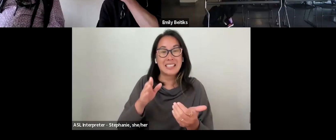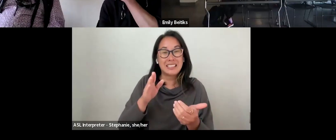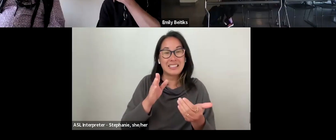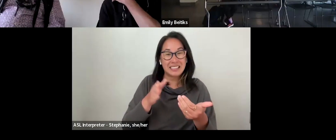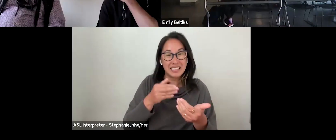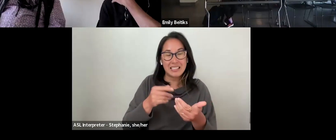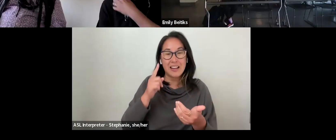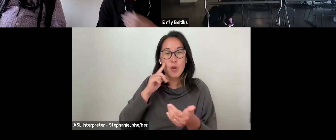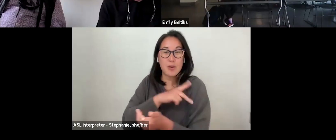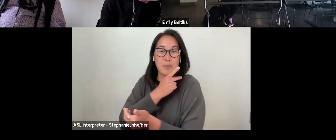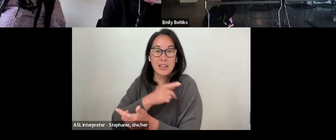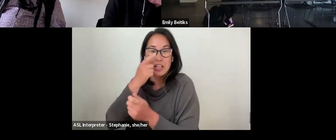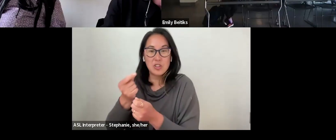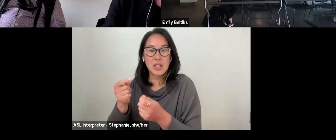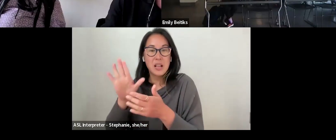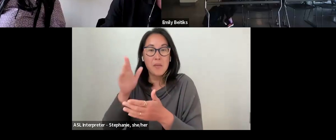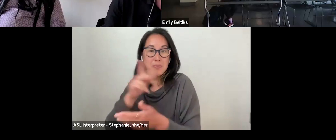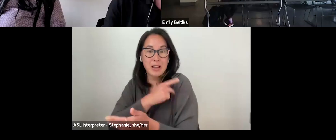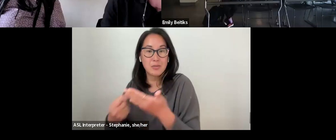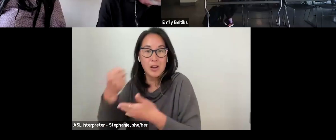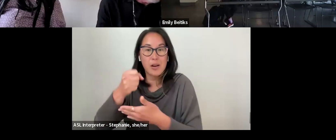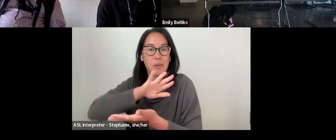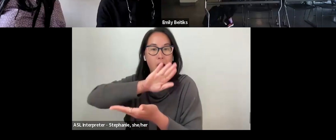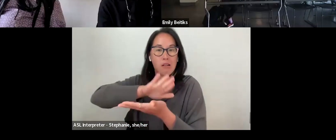Yeah. Thanks for, sort of, illuminating, sort of, the inner workings of the systems.